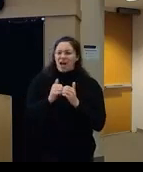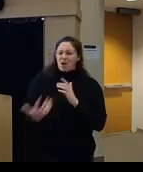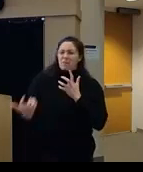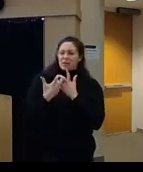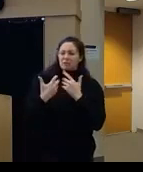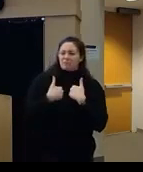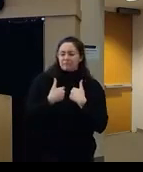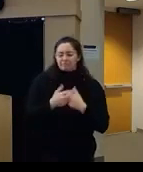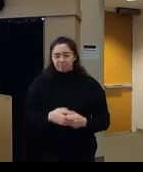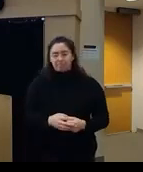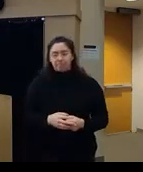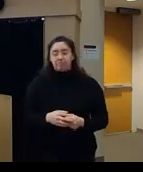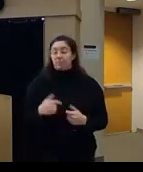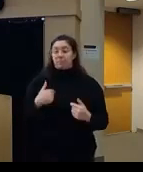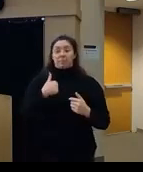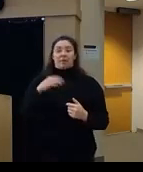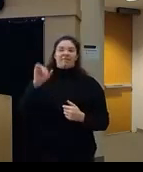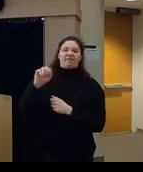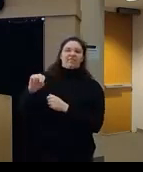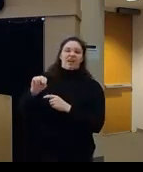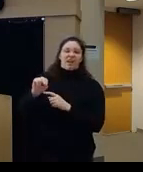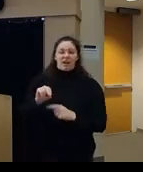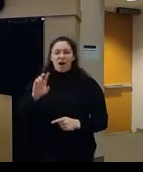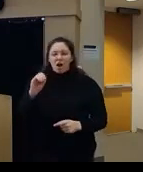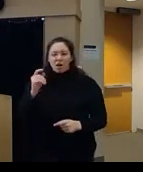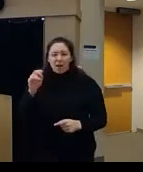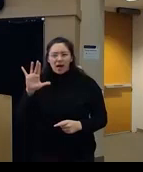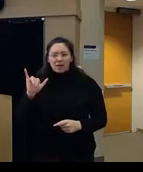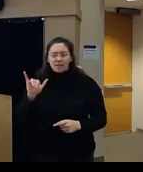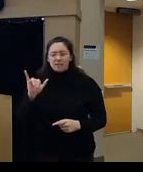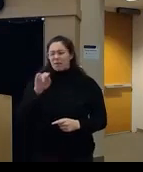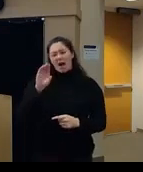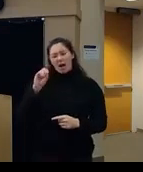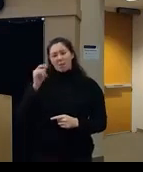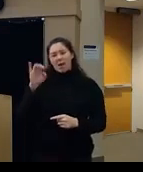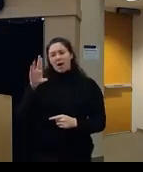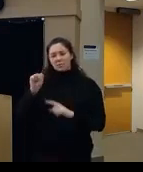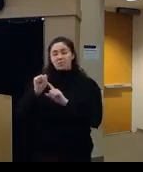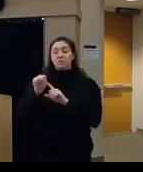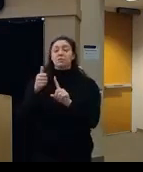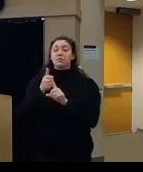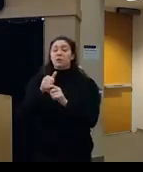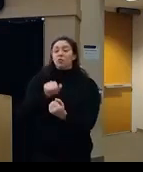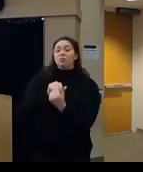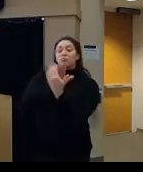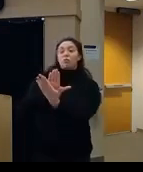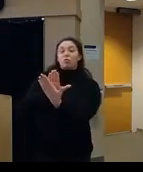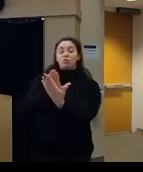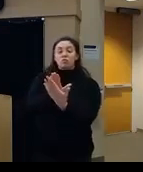and so I was a big fan of Albert Ellis and Albert Ellis has this approach called R in which he says